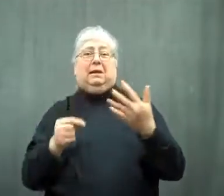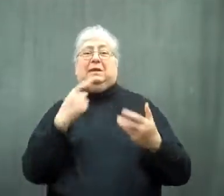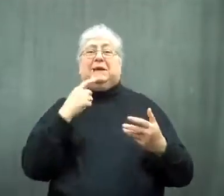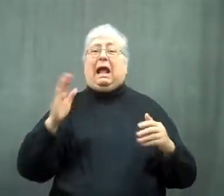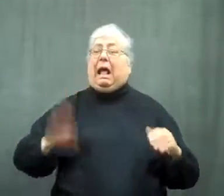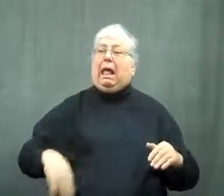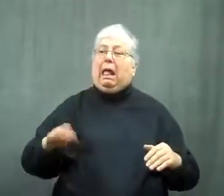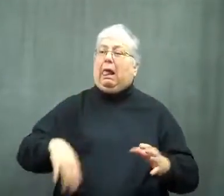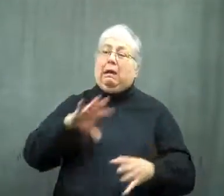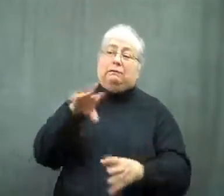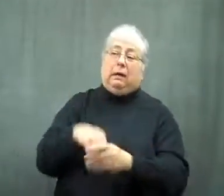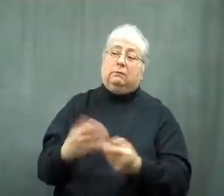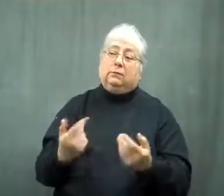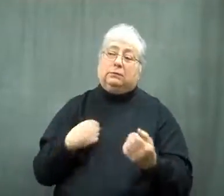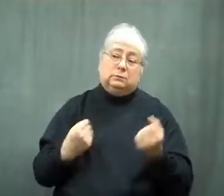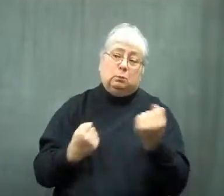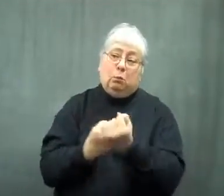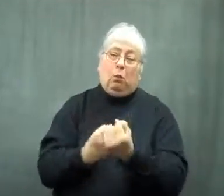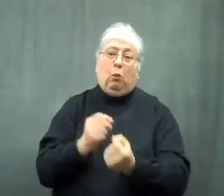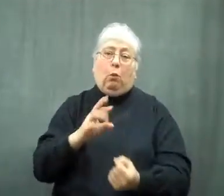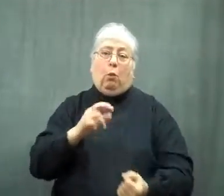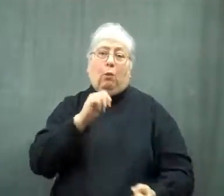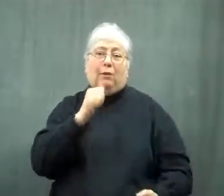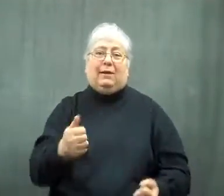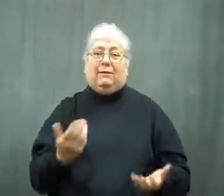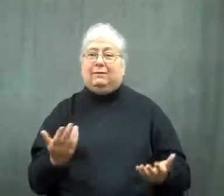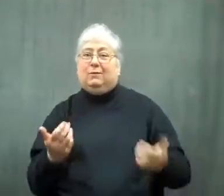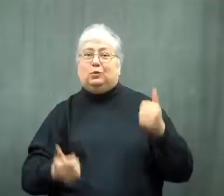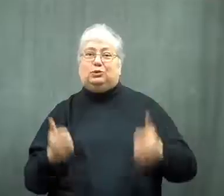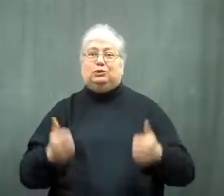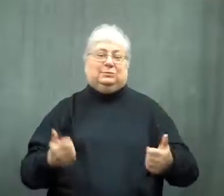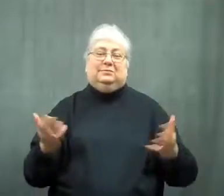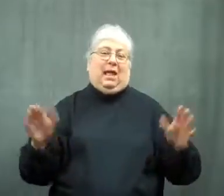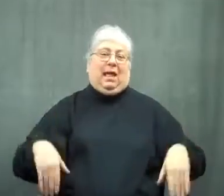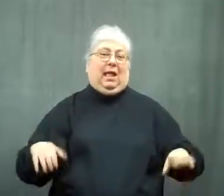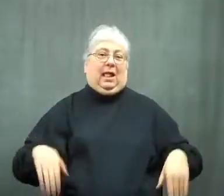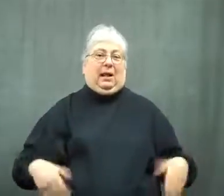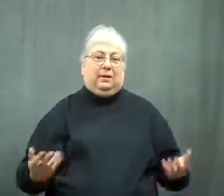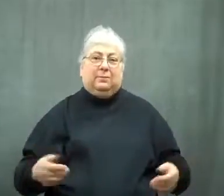It has not officially stated support or opposition.